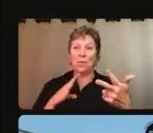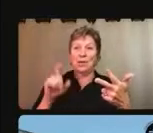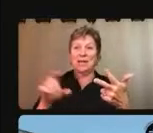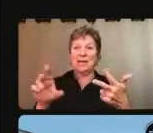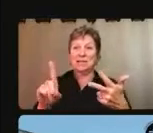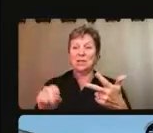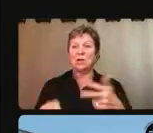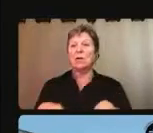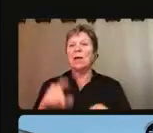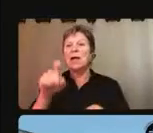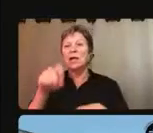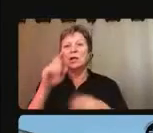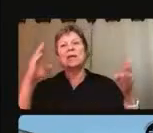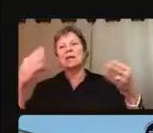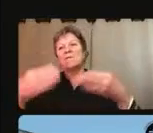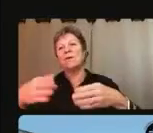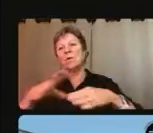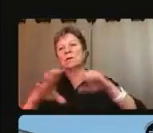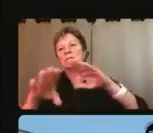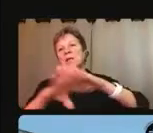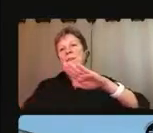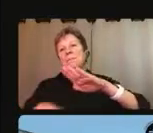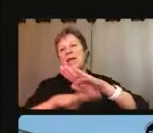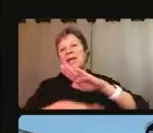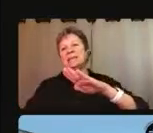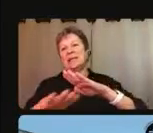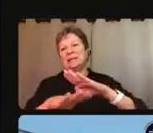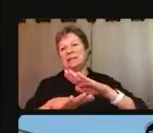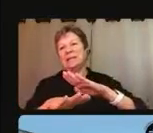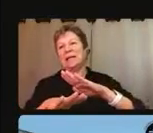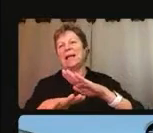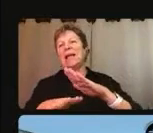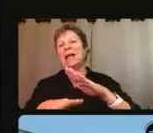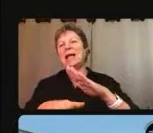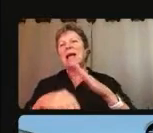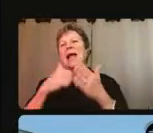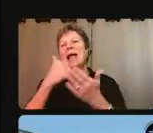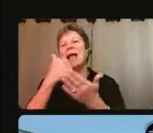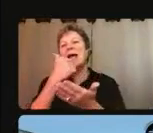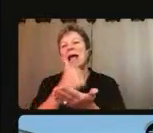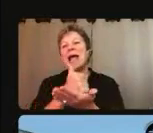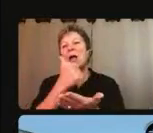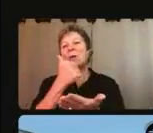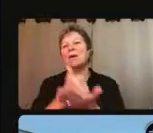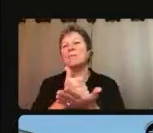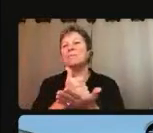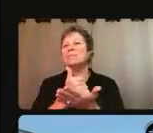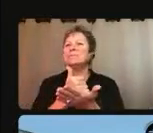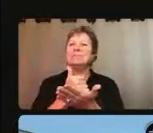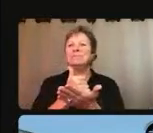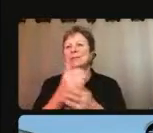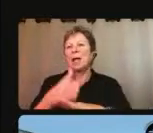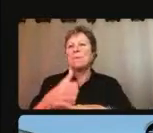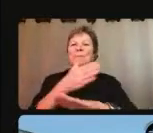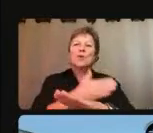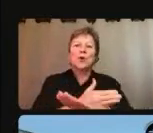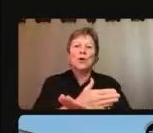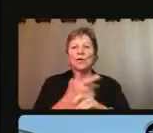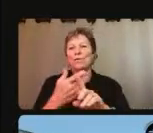THE SALEM KAISER DISTRICT, WHAT ARE THREE IMMEDIATE GOALS OR NEEDS TO ACCOMPLISH?